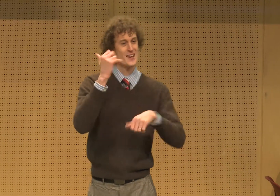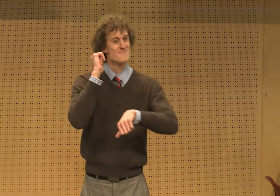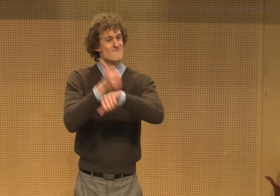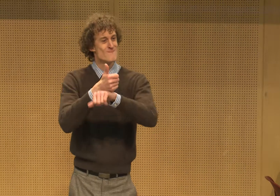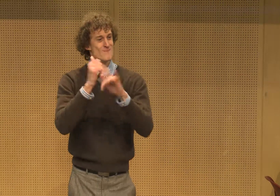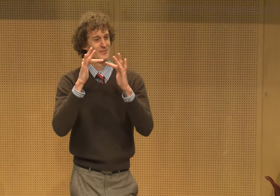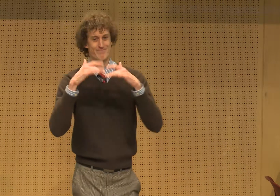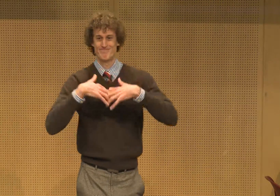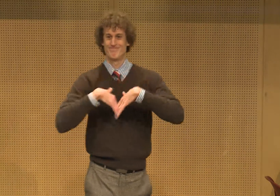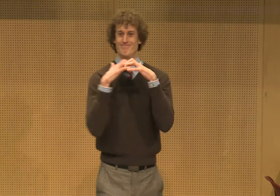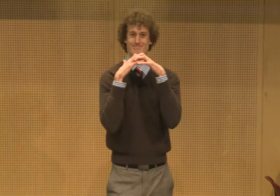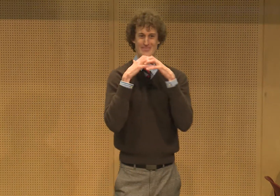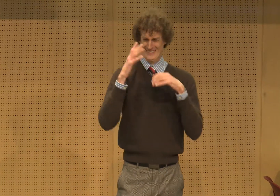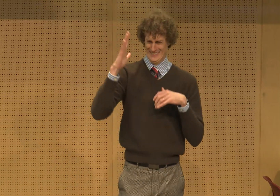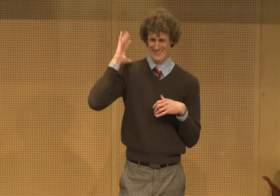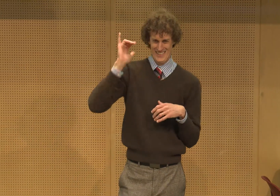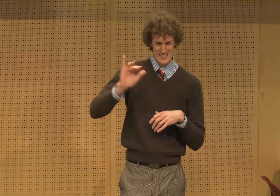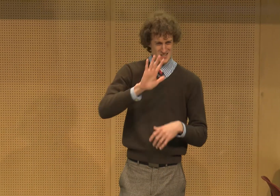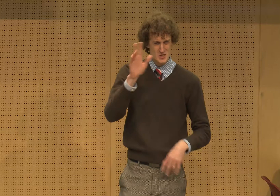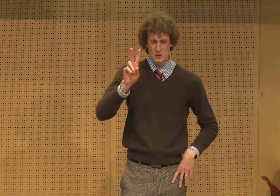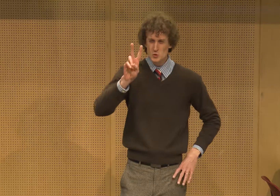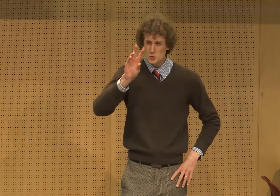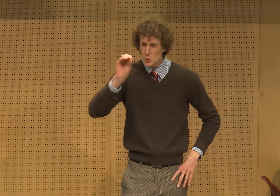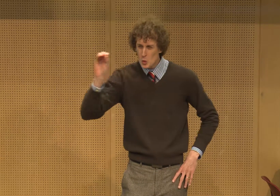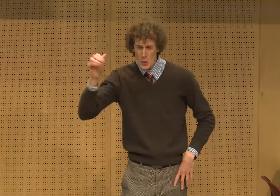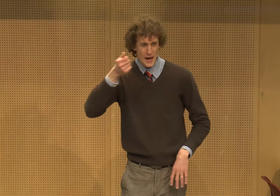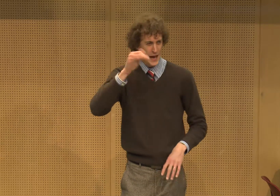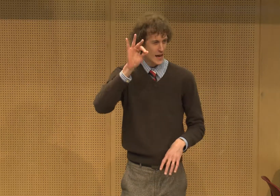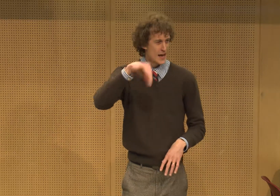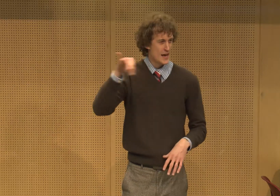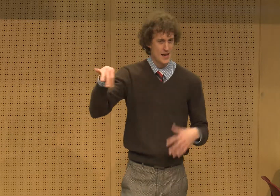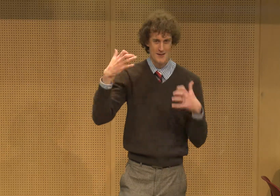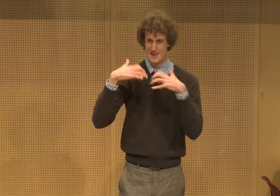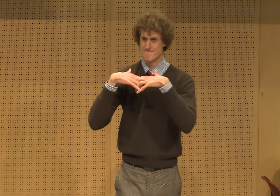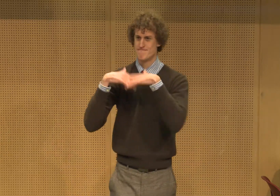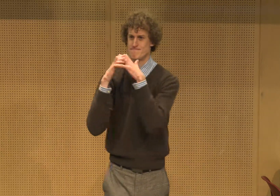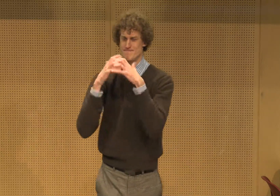Now at my school in California,